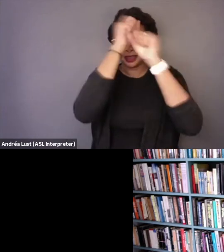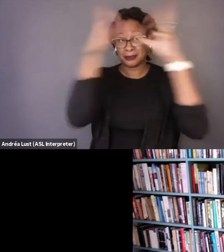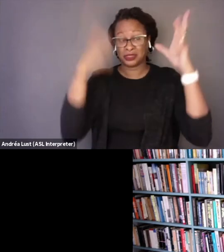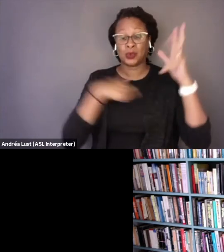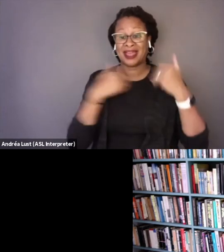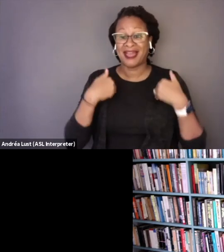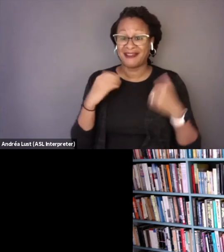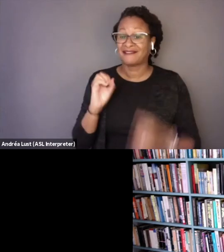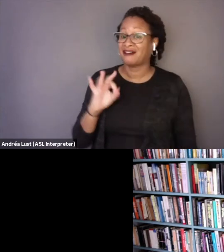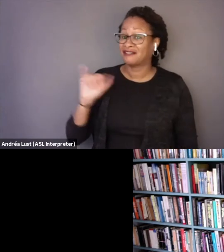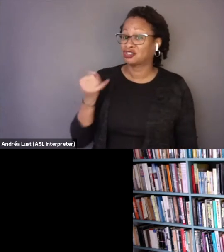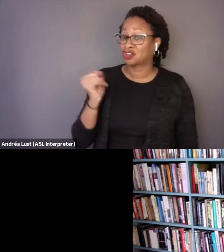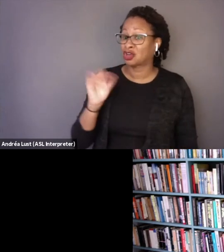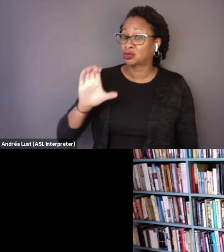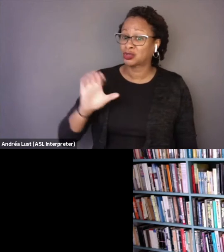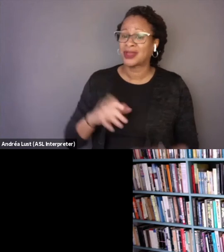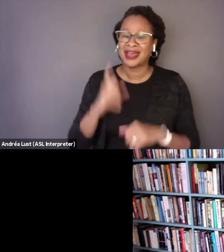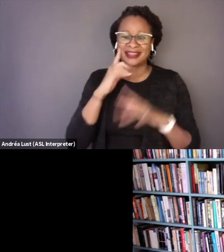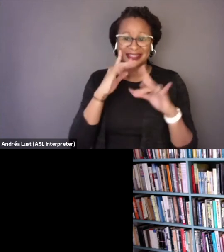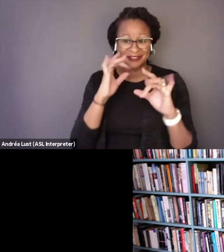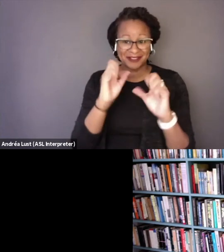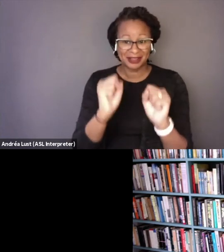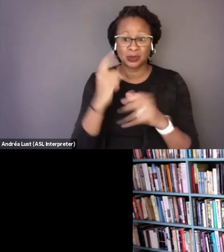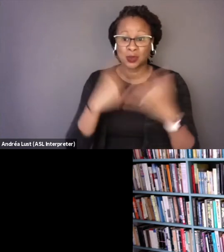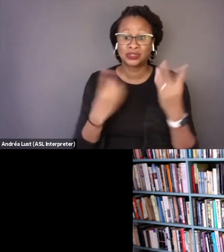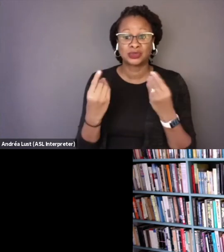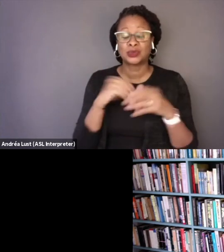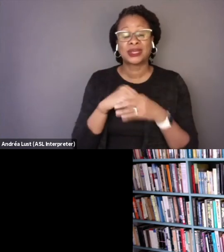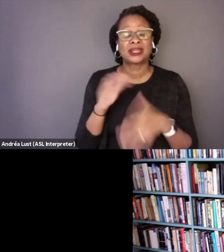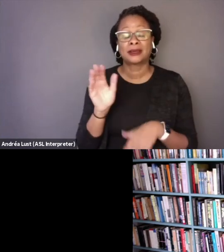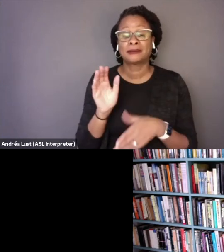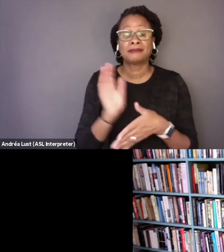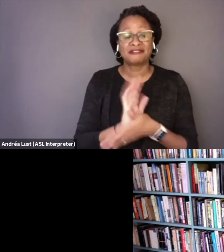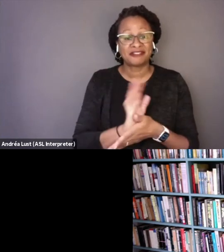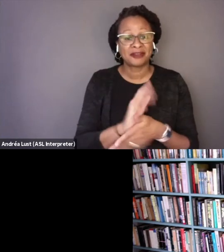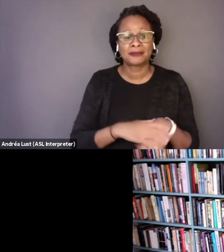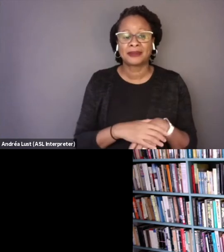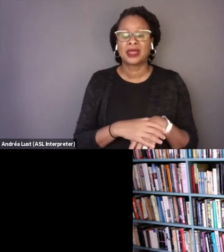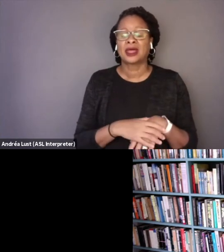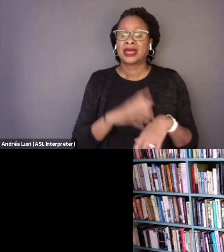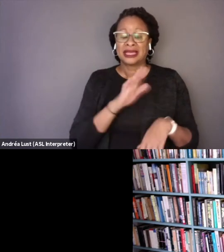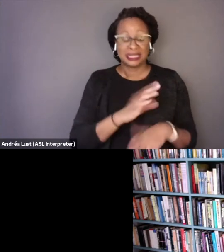so I think there's something fascinating about what you do in the film and his growing awareness